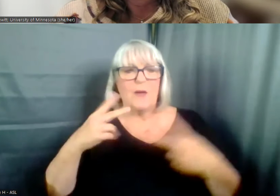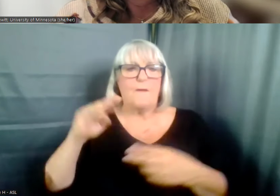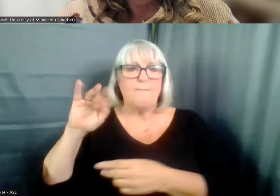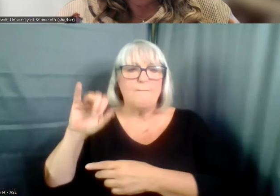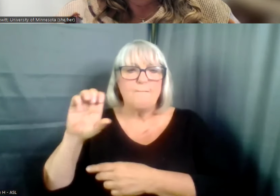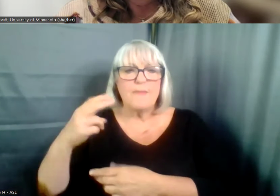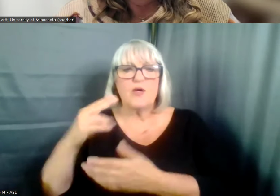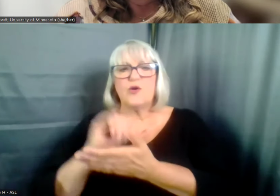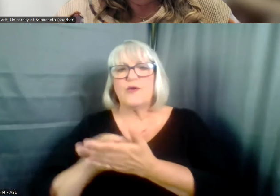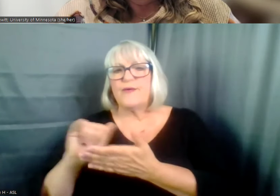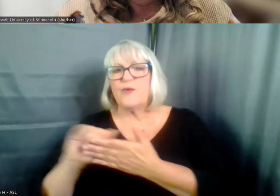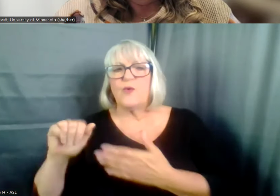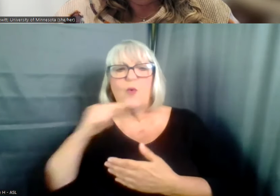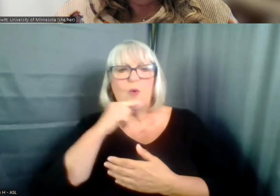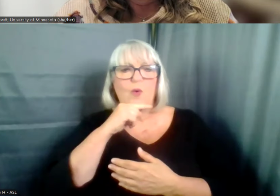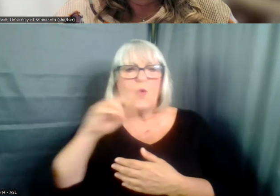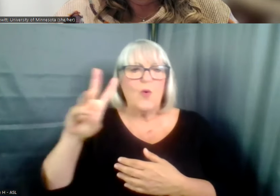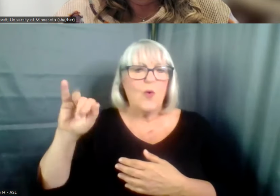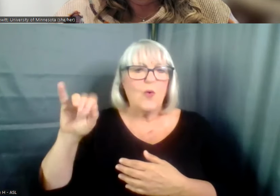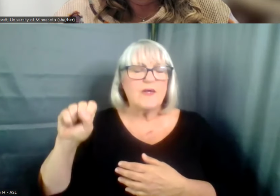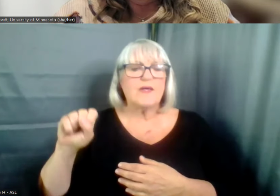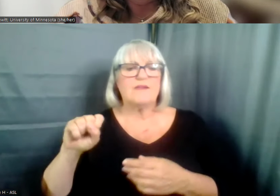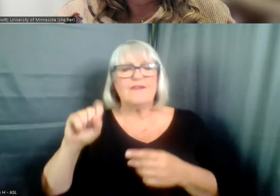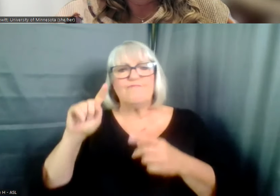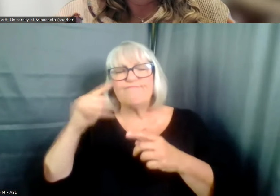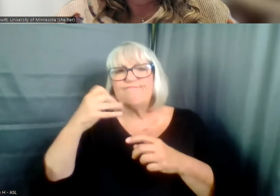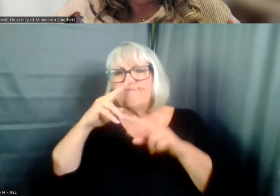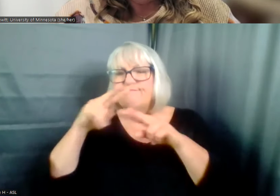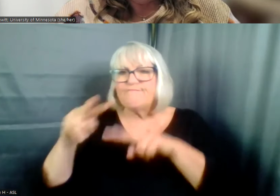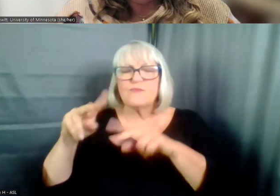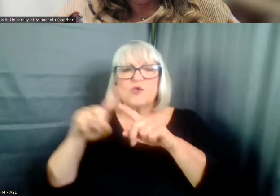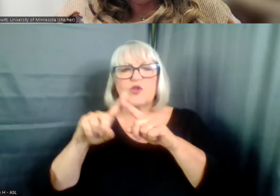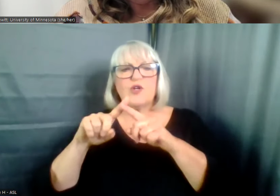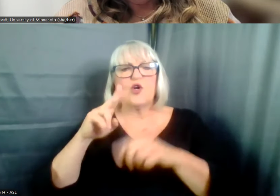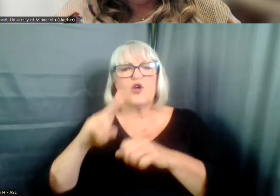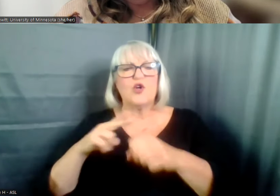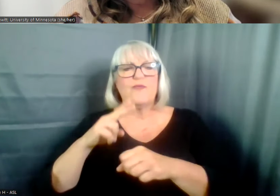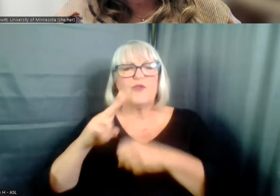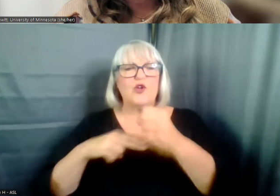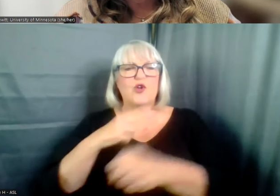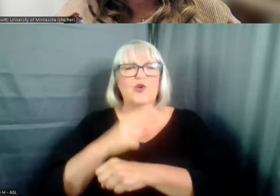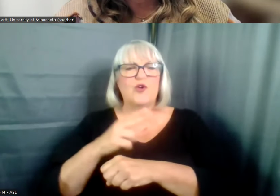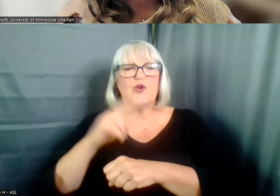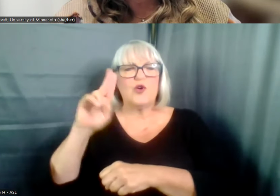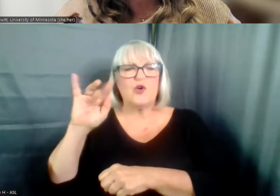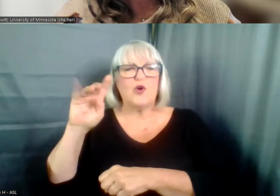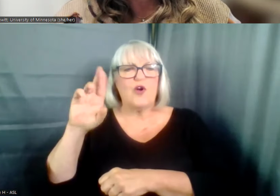York and Wisconsin have also explored this concept of the universal aid. Washington has also appropriated funds to